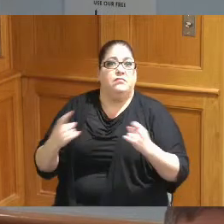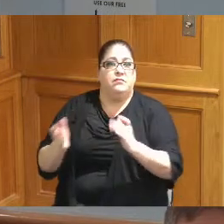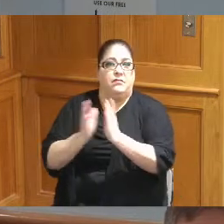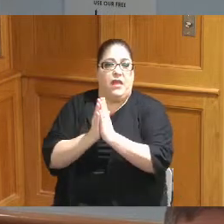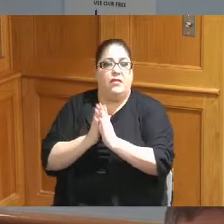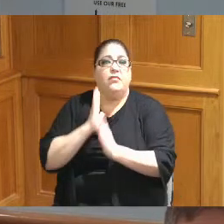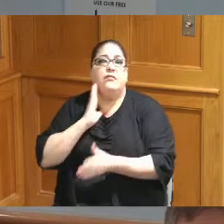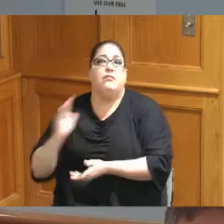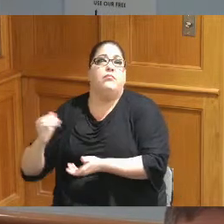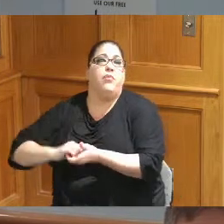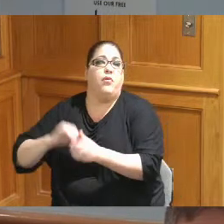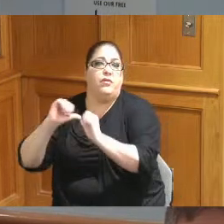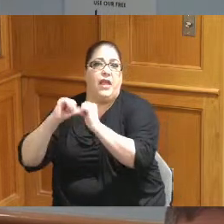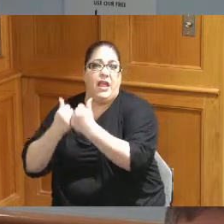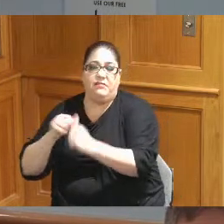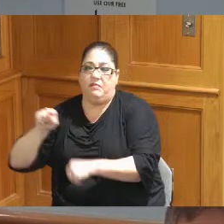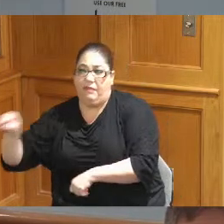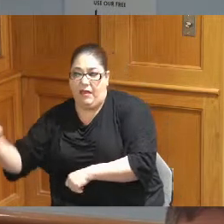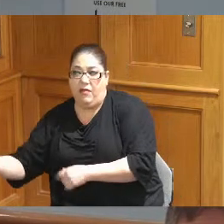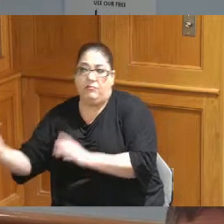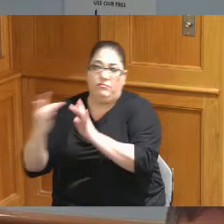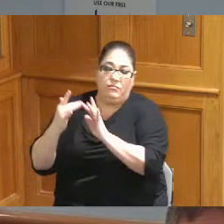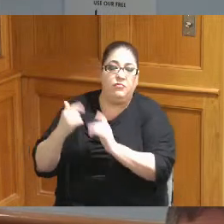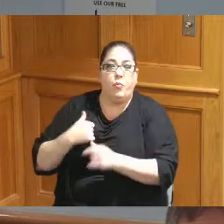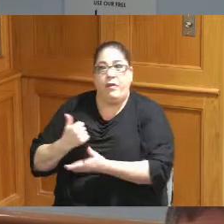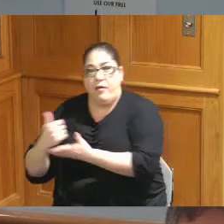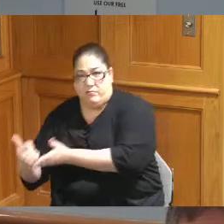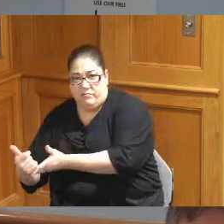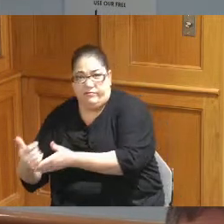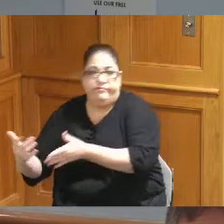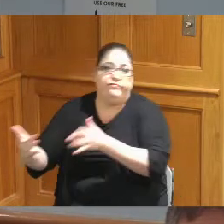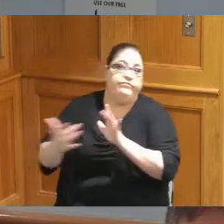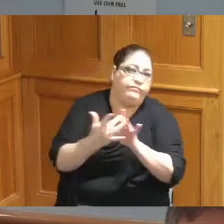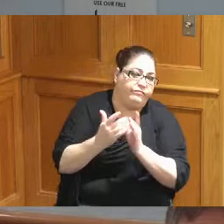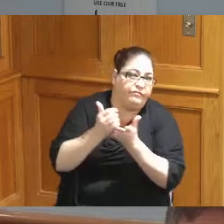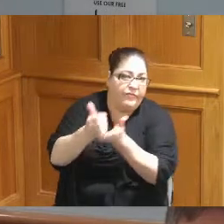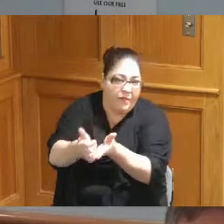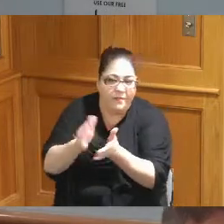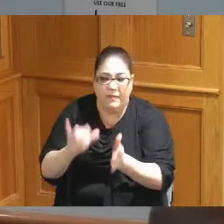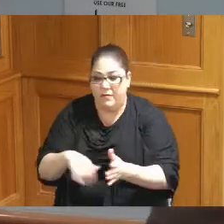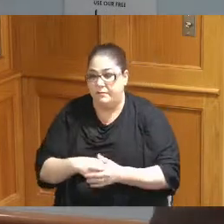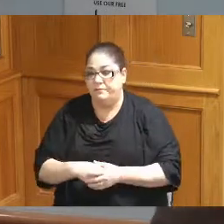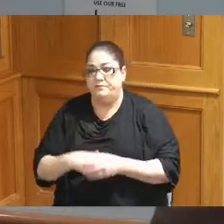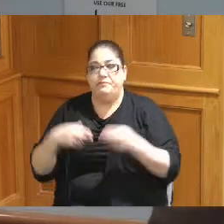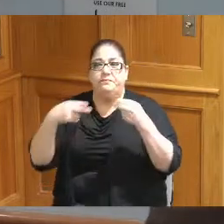agencies in surrounding areas as well this slide that I think you all have in front of